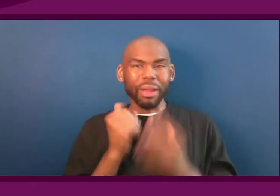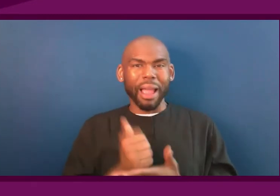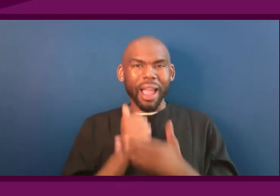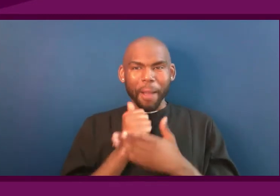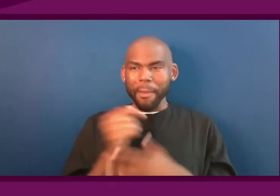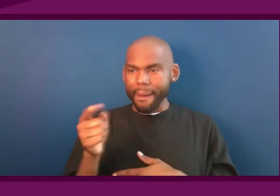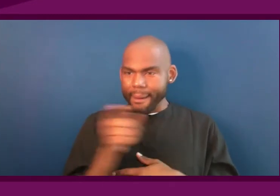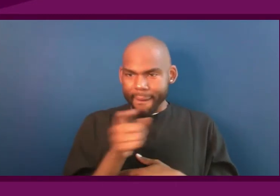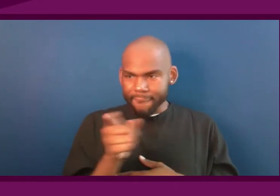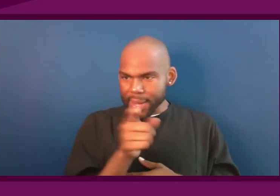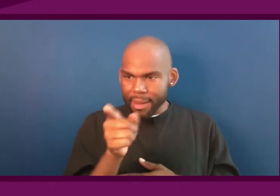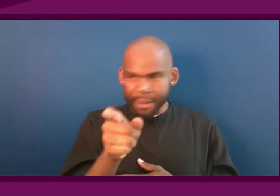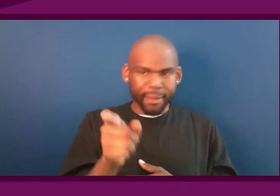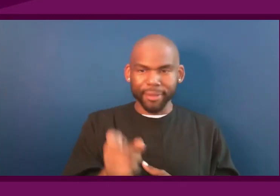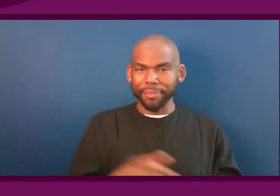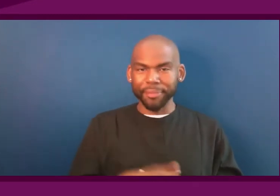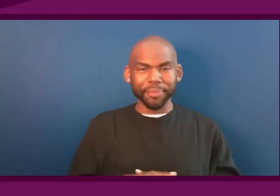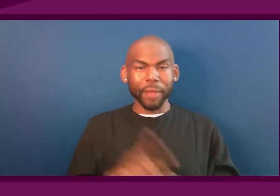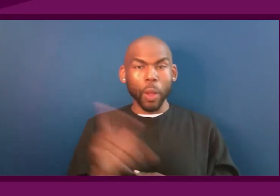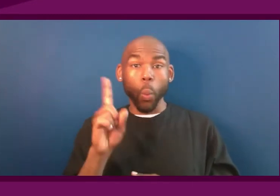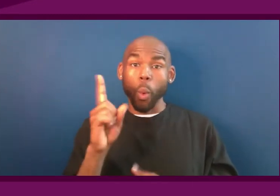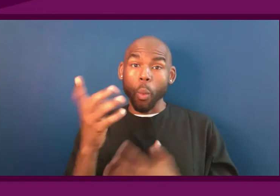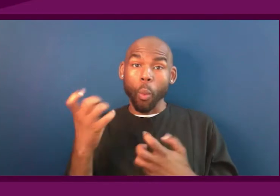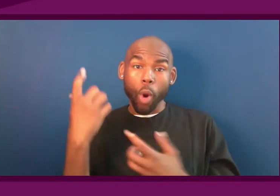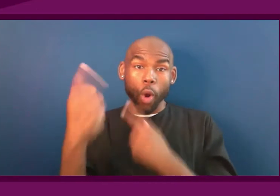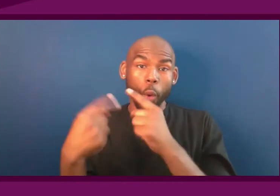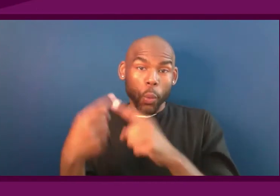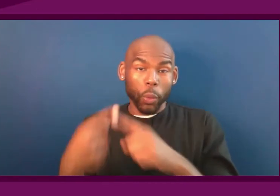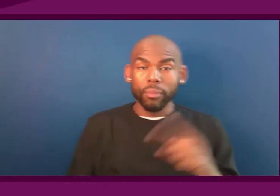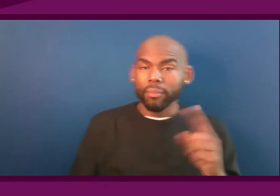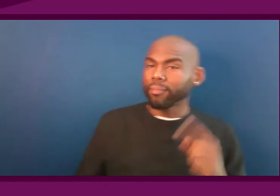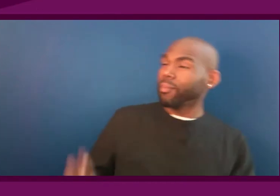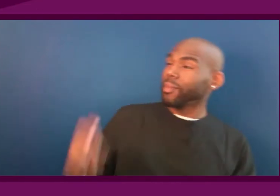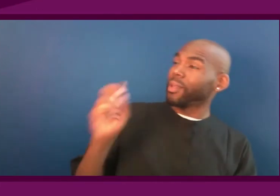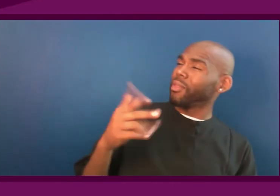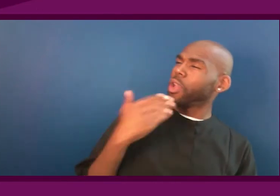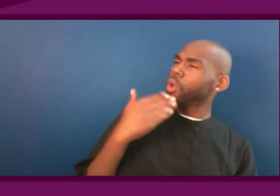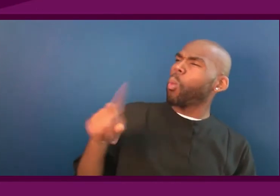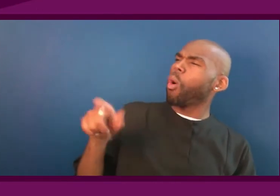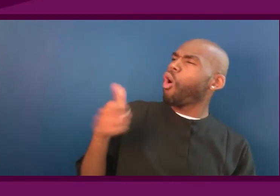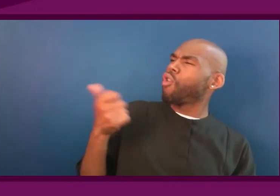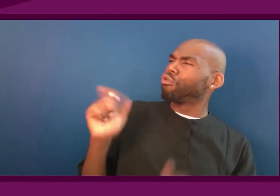Debra Ruh: Well, I would say that the problems have shifted,